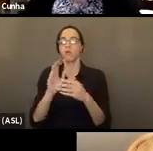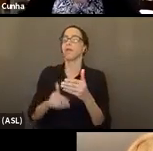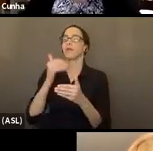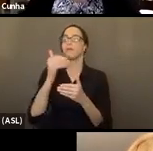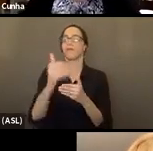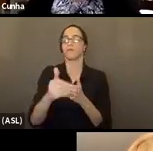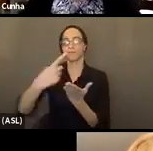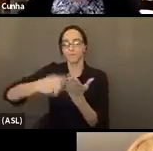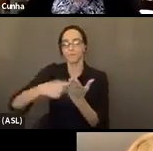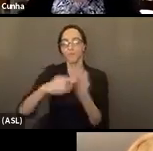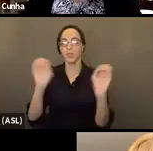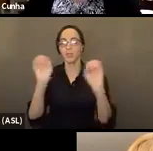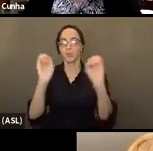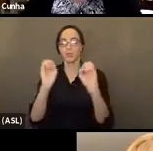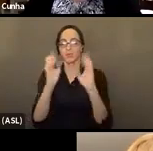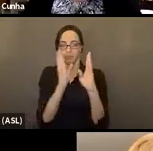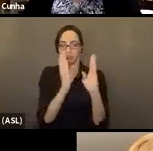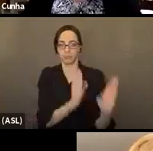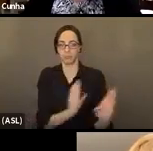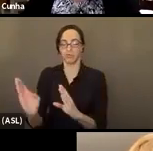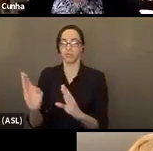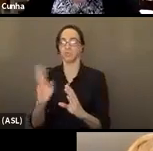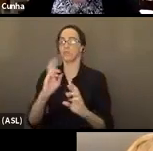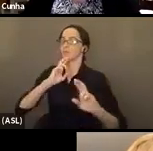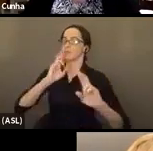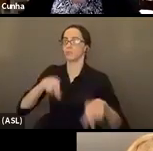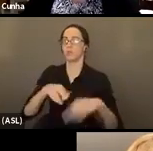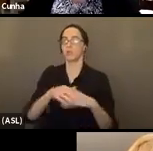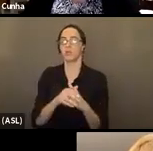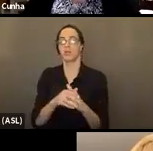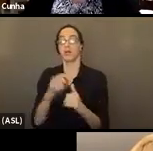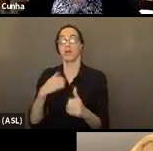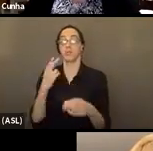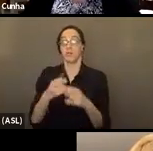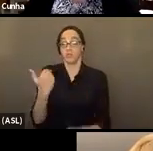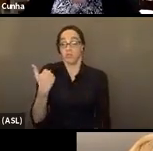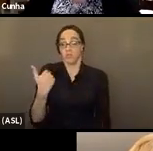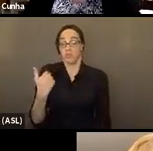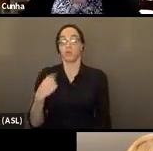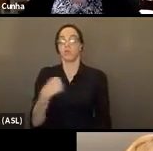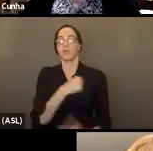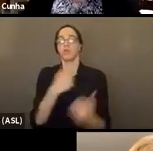as i mentioned we have an access and functional needs committee that meets quarterly and i've